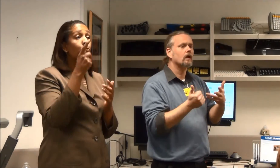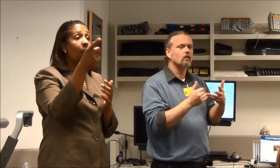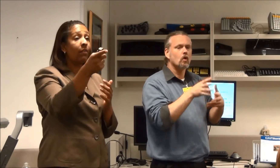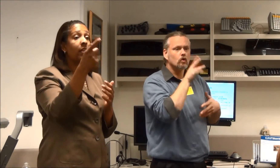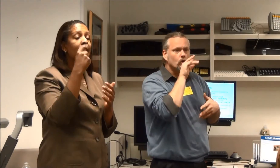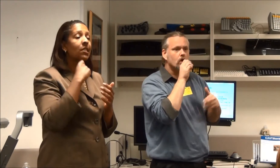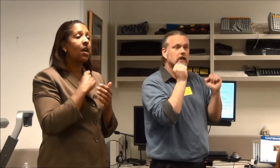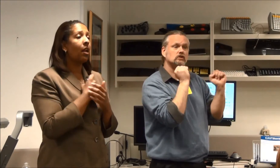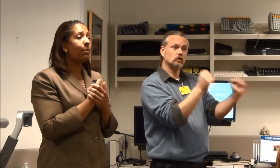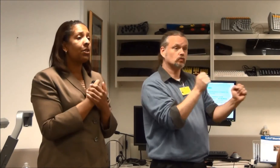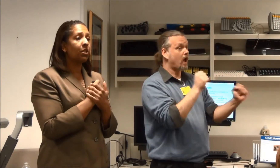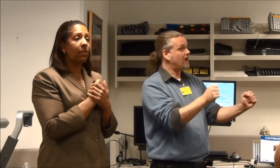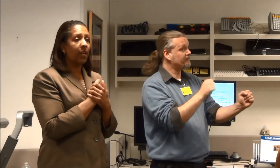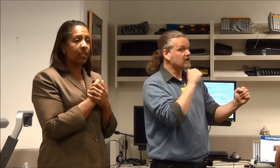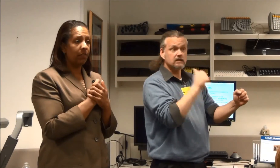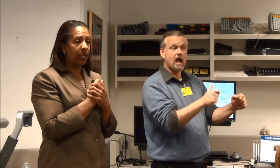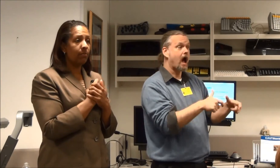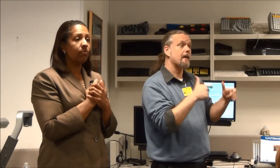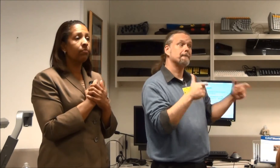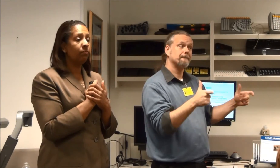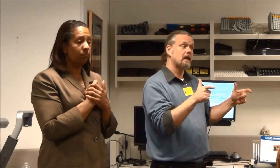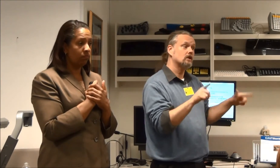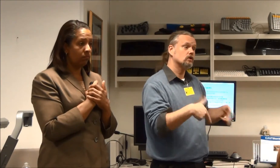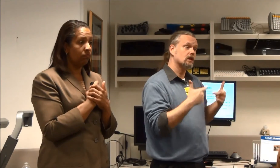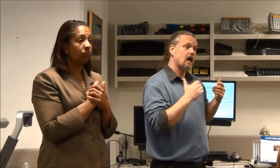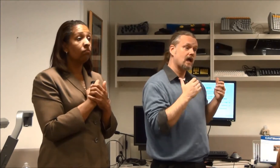Participant: Driving. Jo Linda Johnson: Driving is not a major life activity. Participant: Talking.